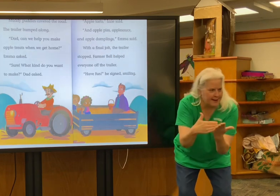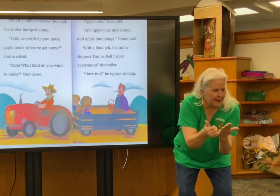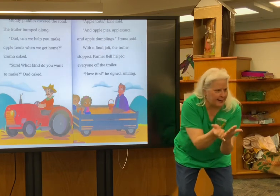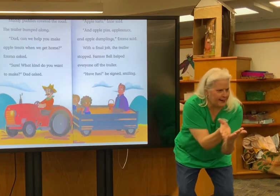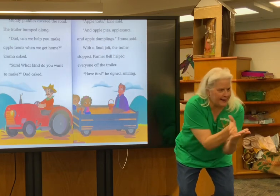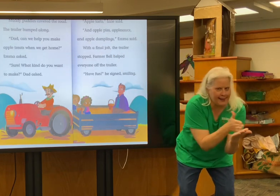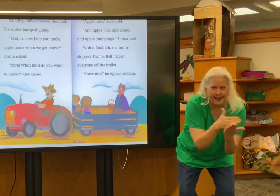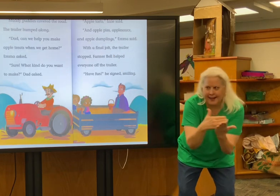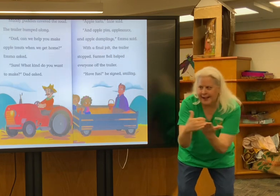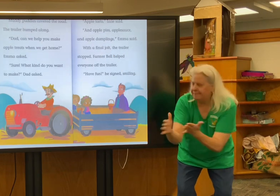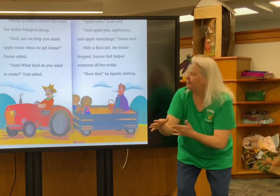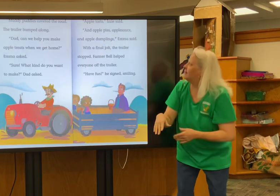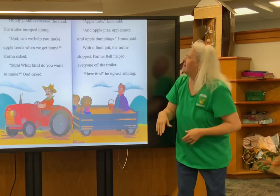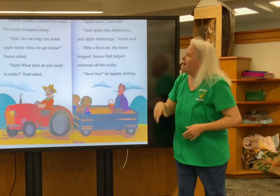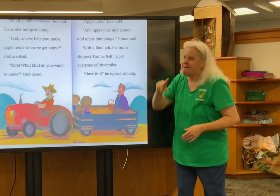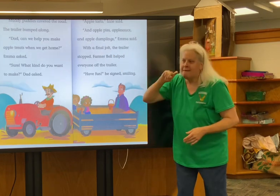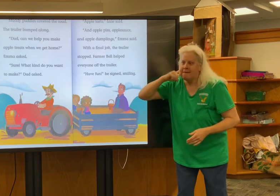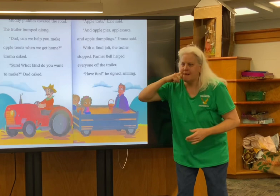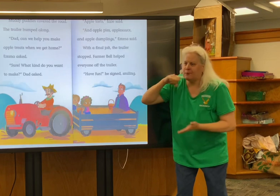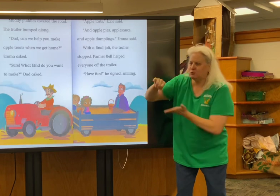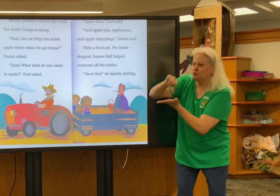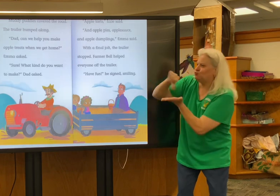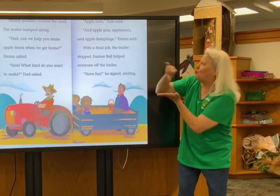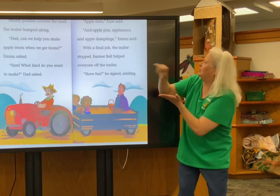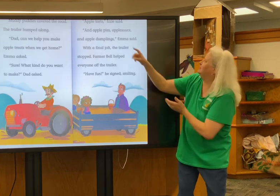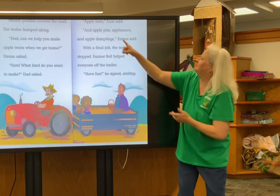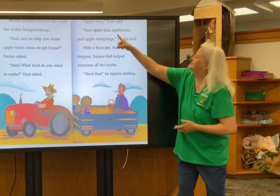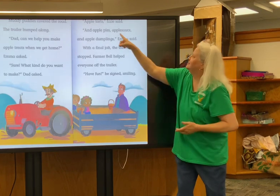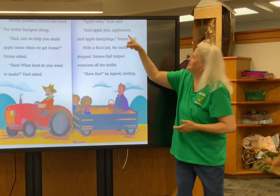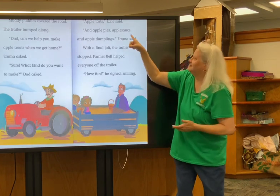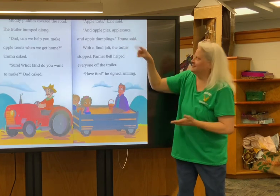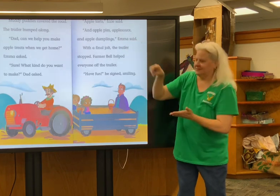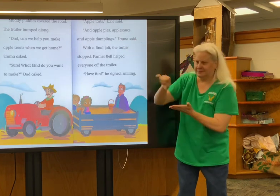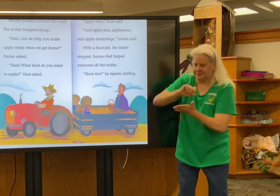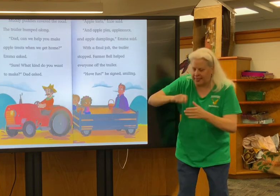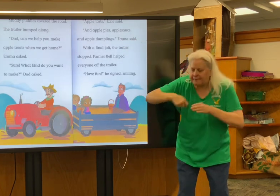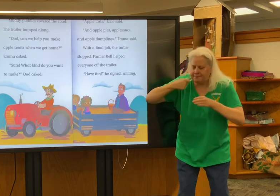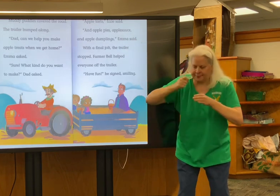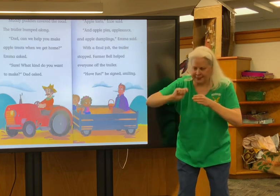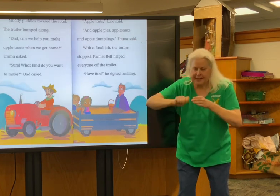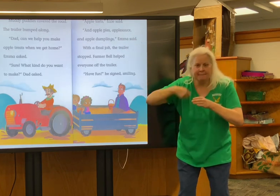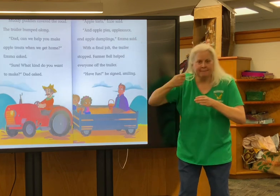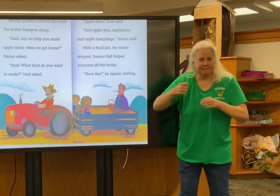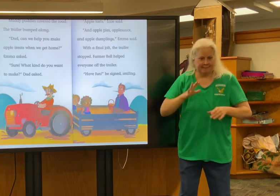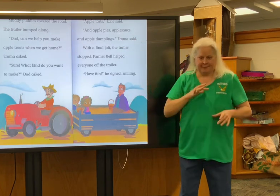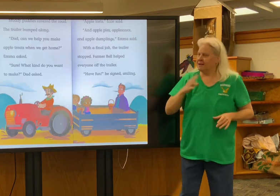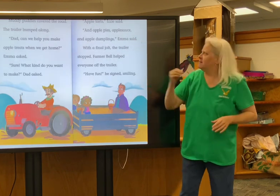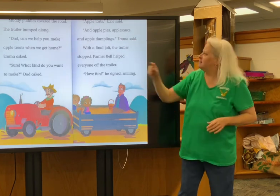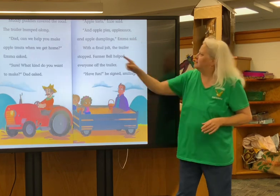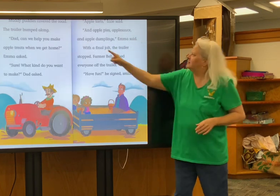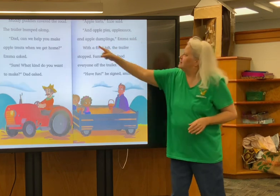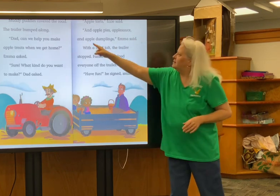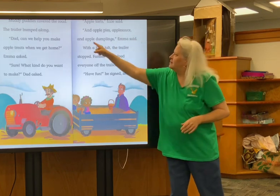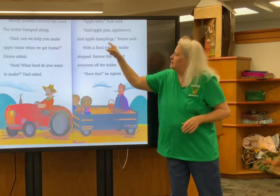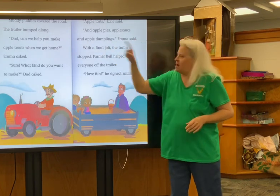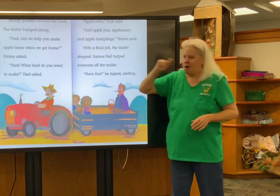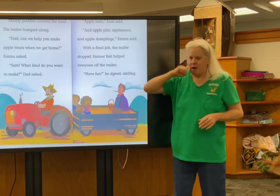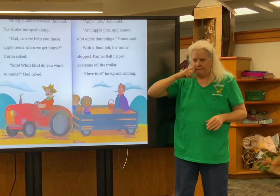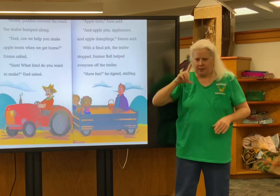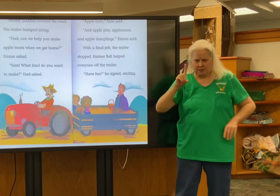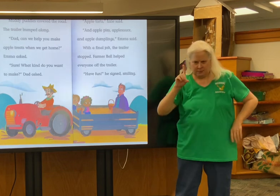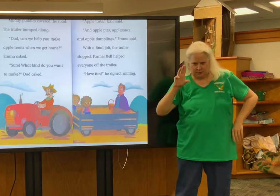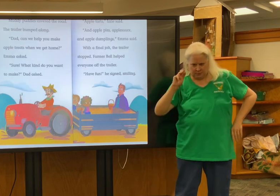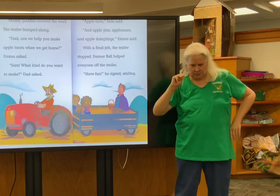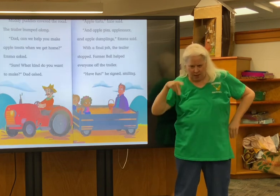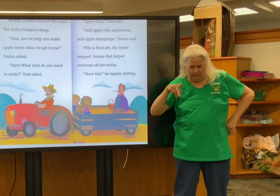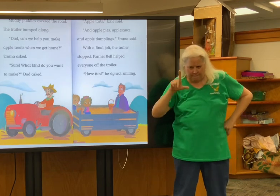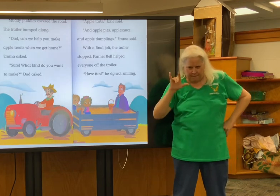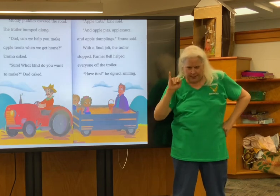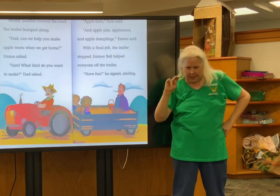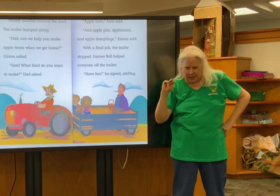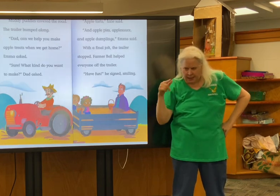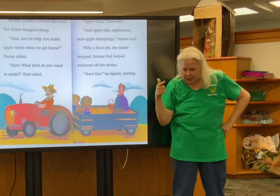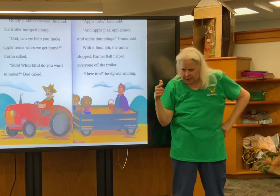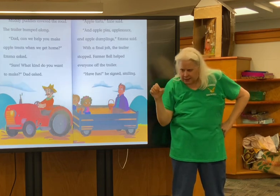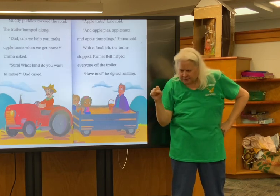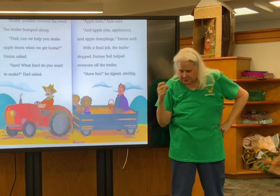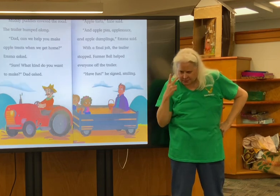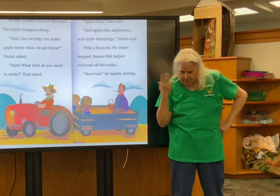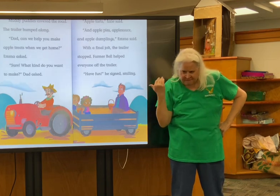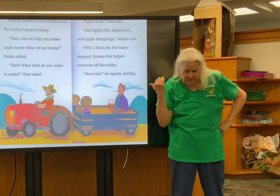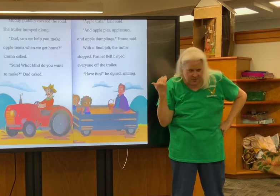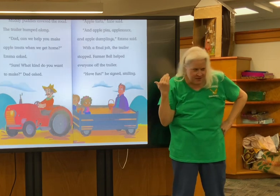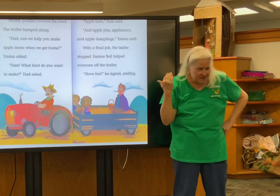Okay, "And apple pie, applesauce, and apple dumplings," Emma said.